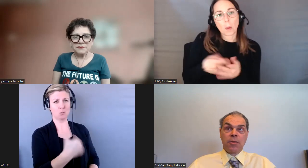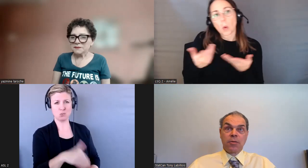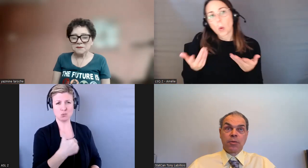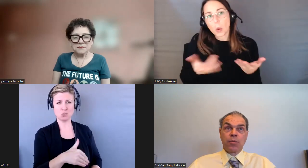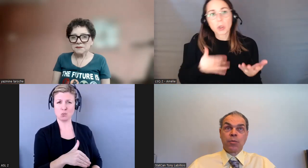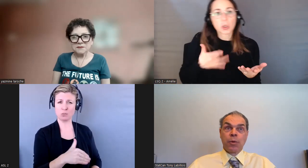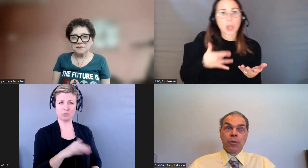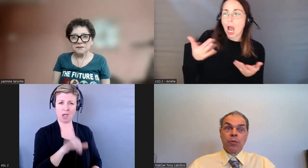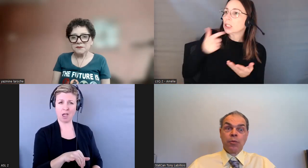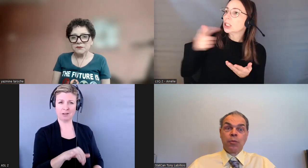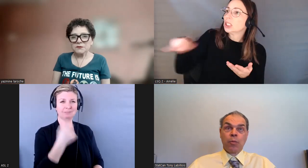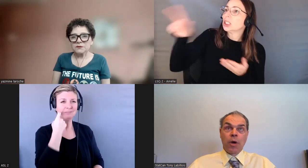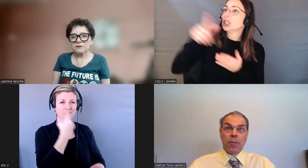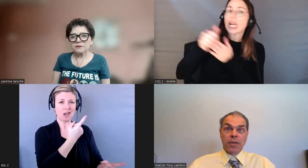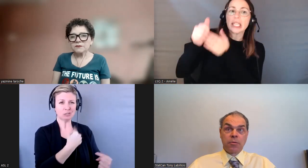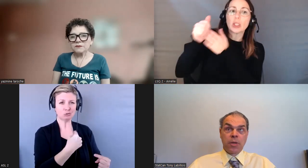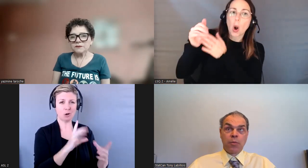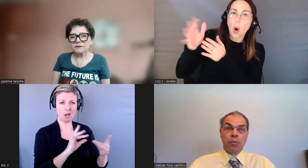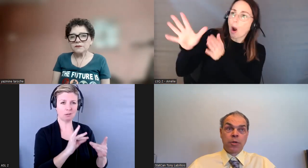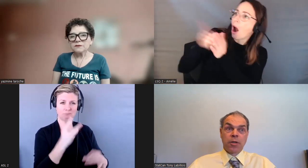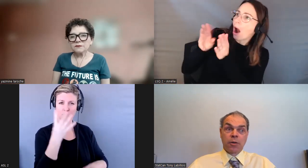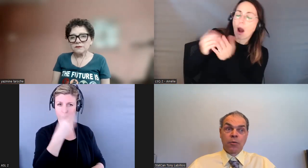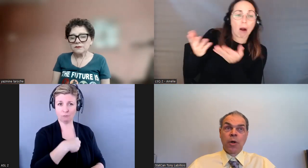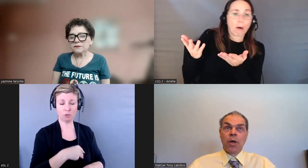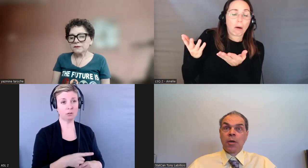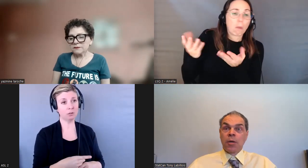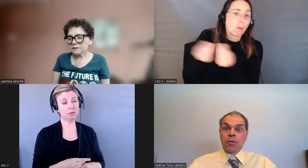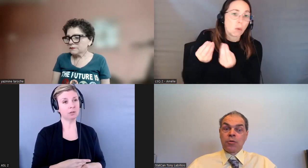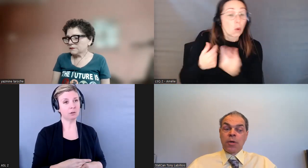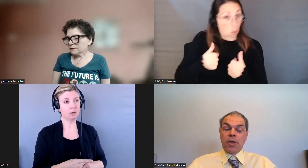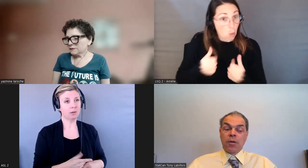didn't have inspiration from certain leaders for me in particular and for several amongst